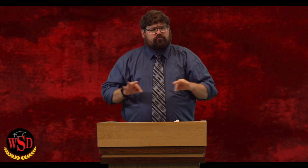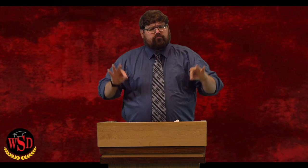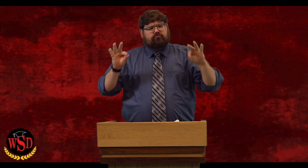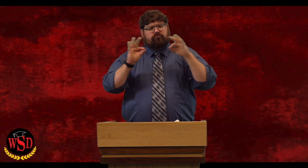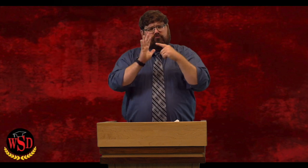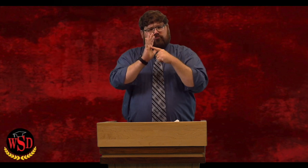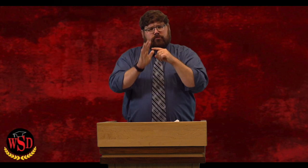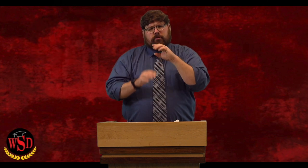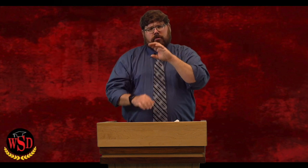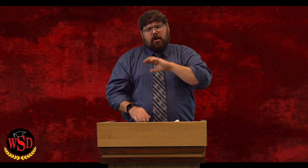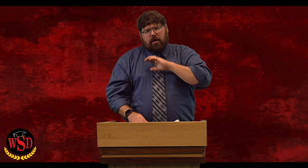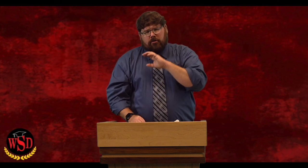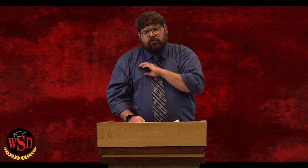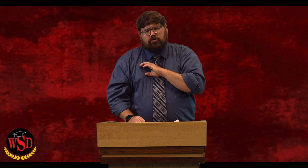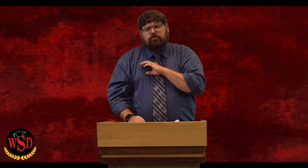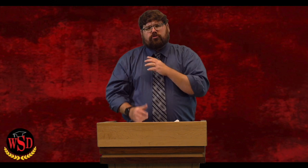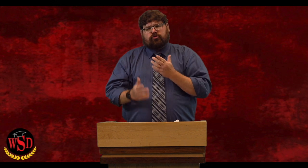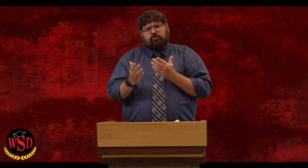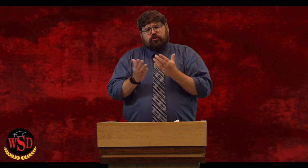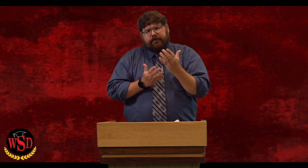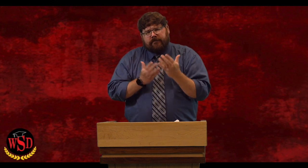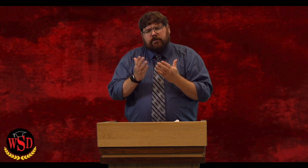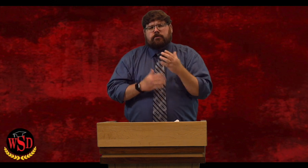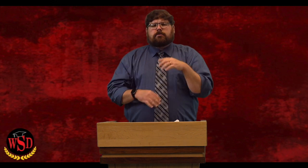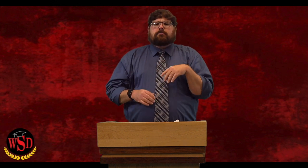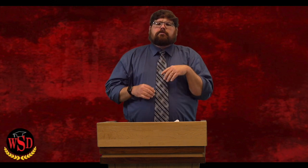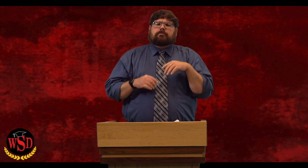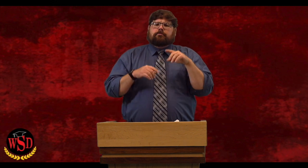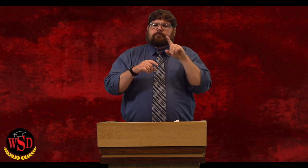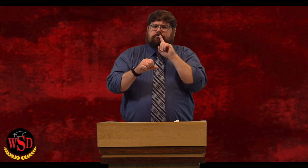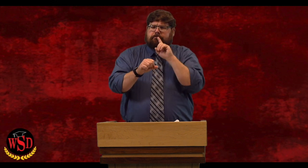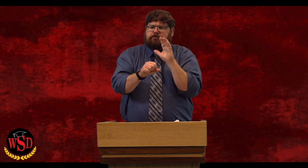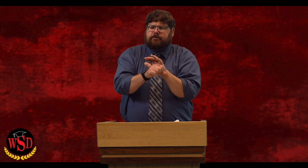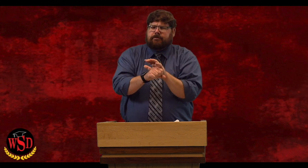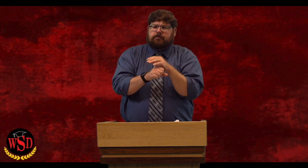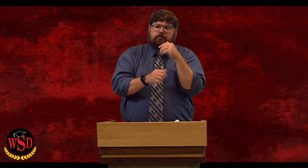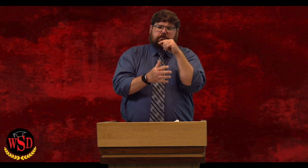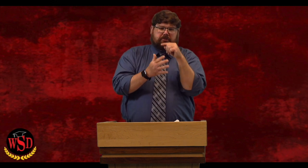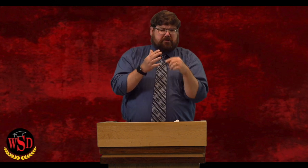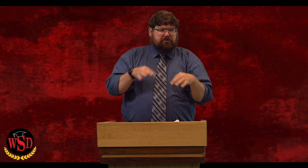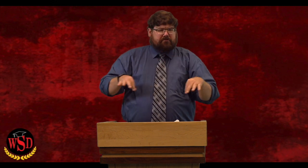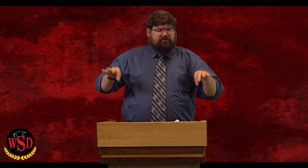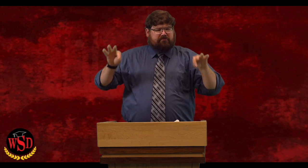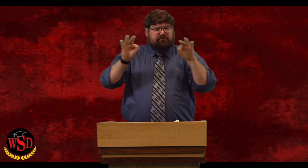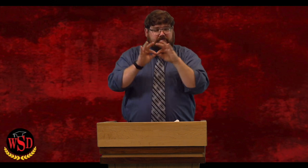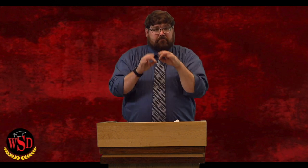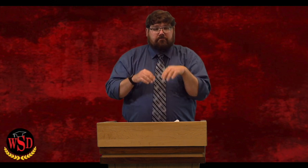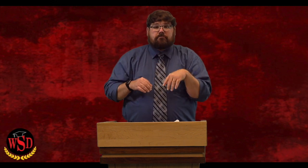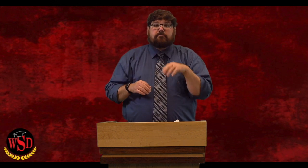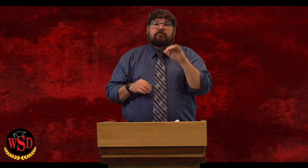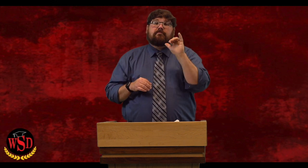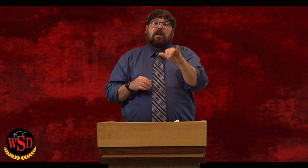To be part of this organization, character, service, and commitment are important.